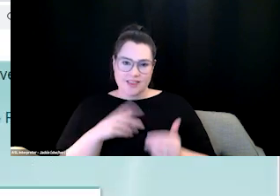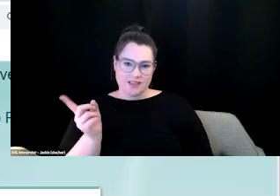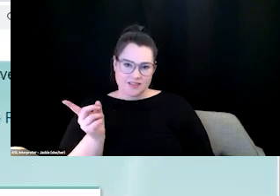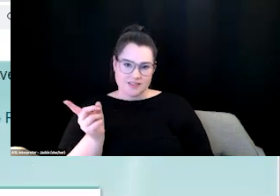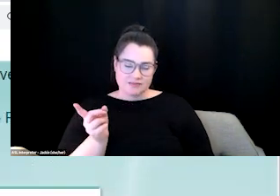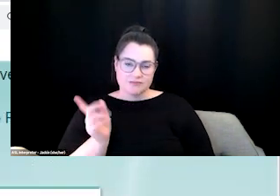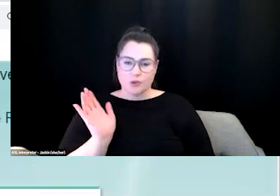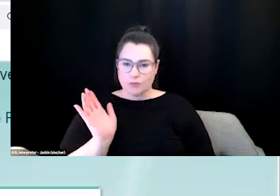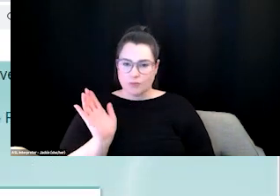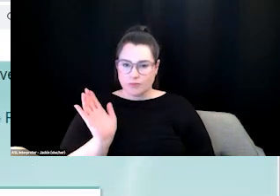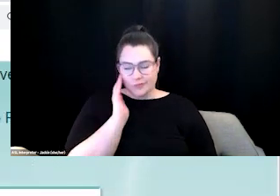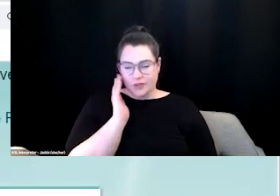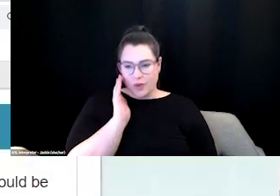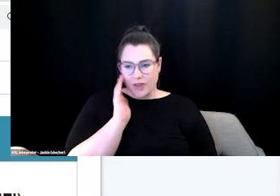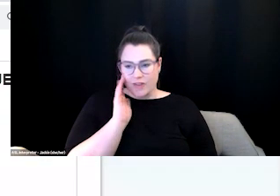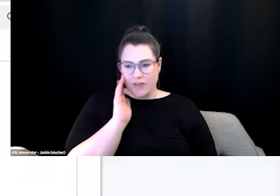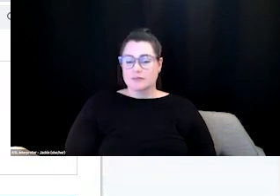So just be mindful what you enter here.